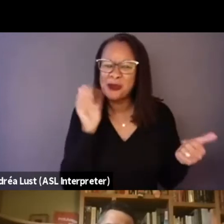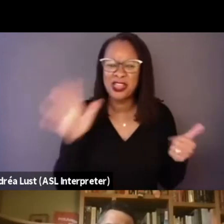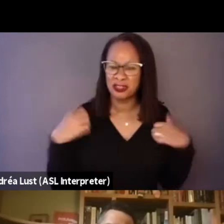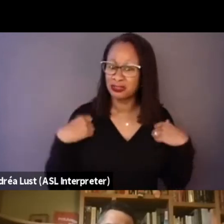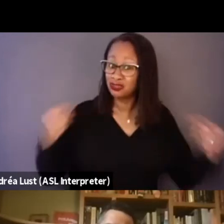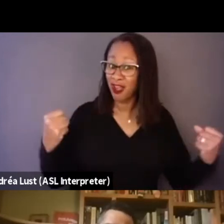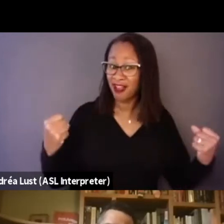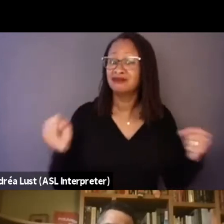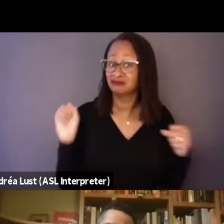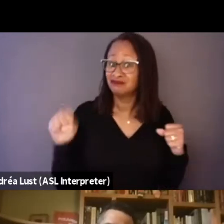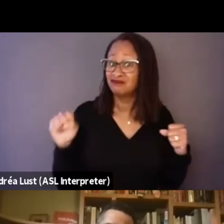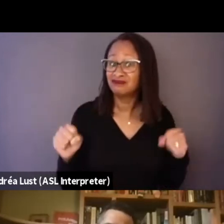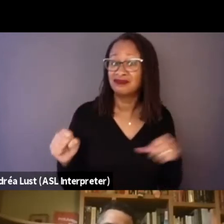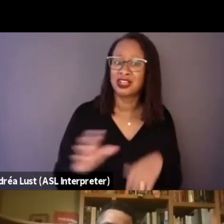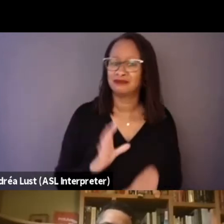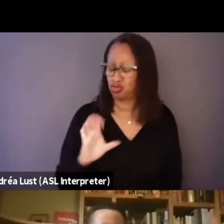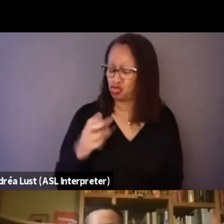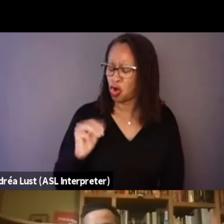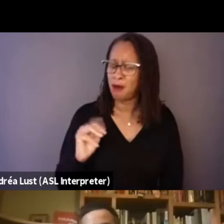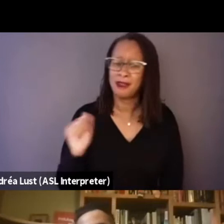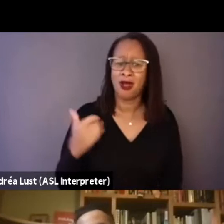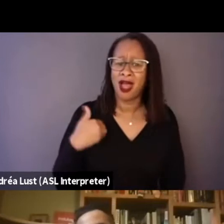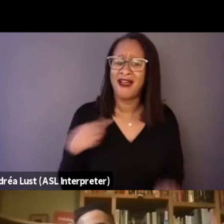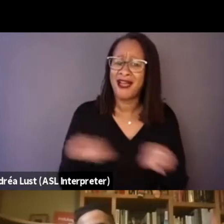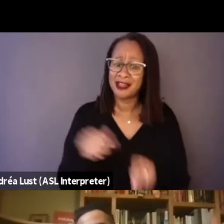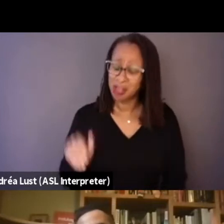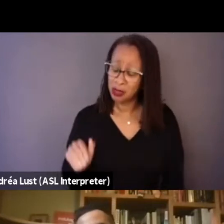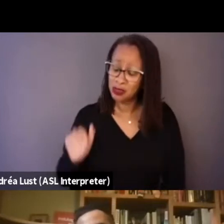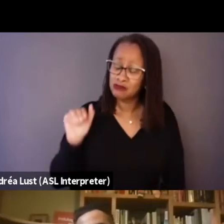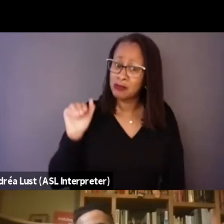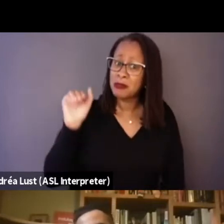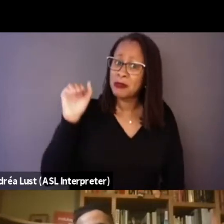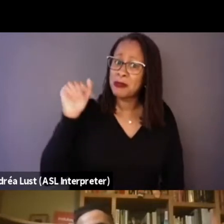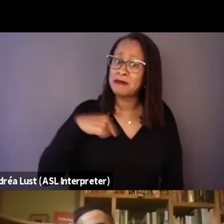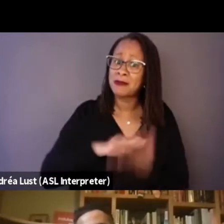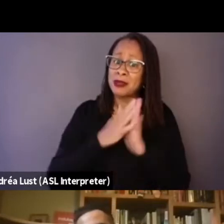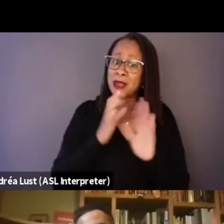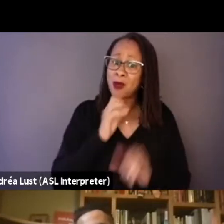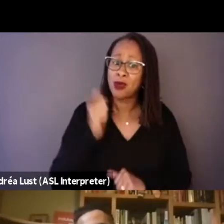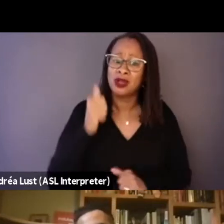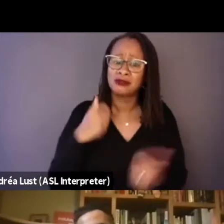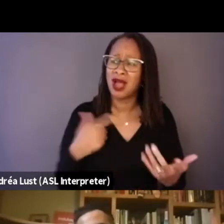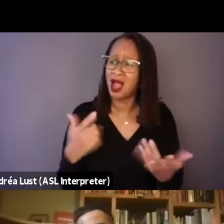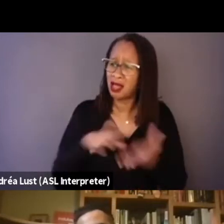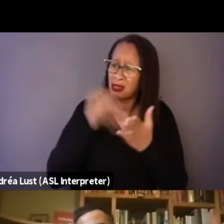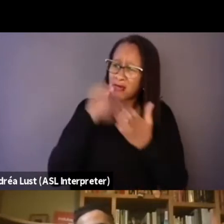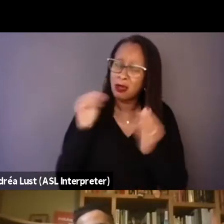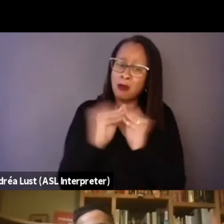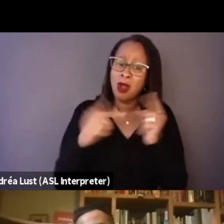And as I grew up, I learned more about the history of my country. And also because of when I was in Montreal,